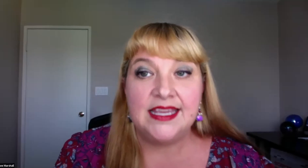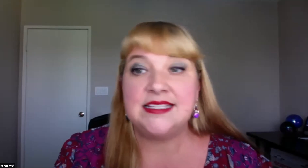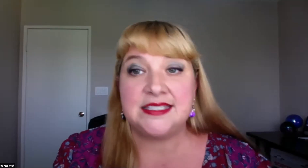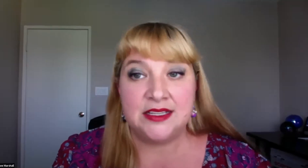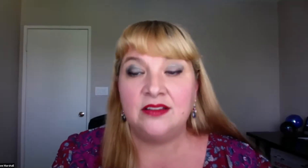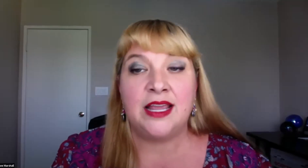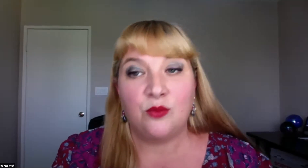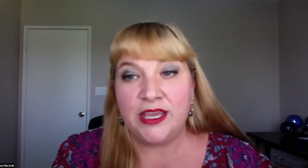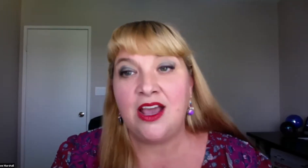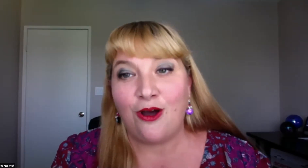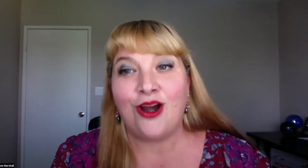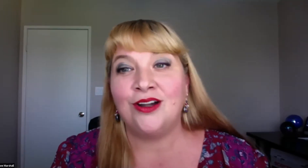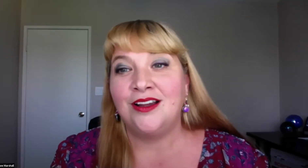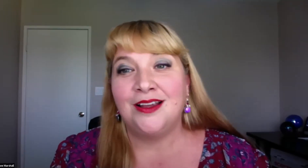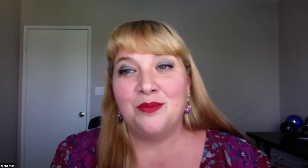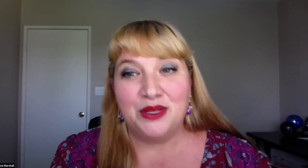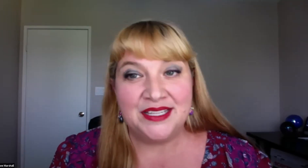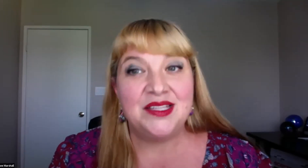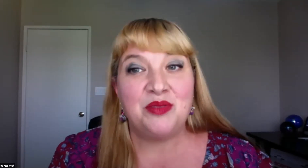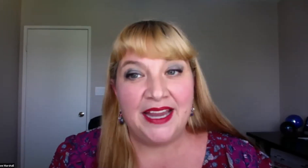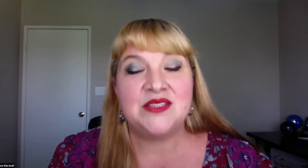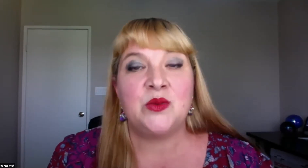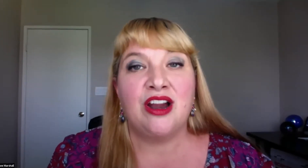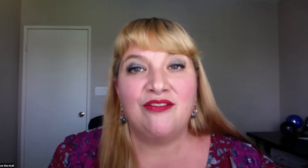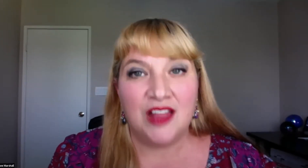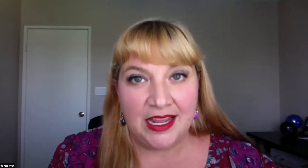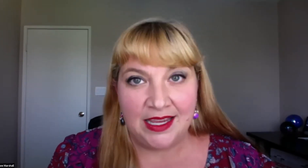Renee Marshall: It's still like we are building the plane as we are flying it